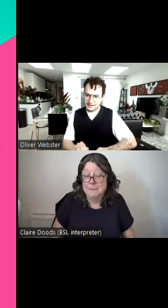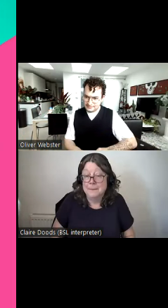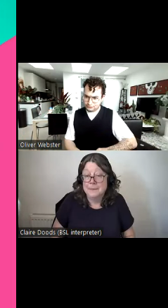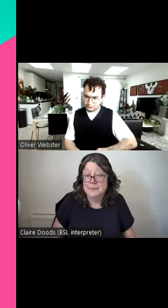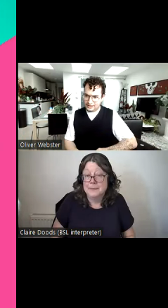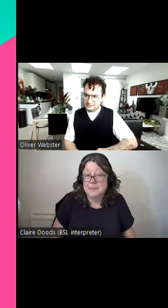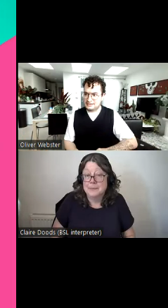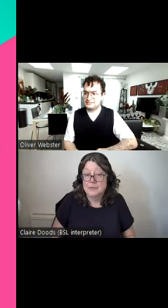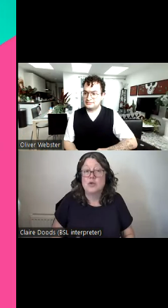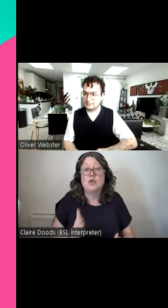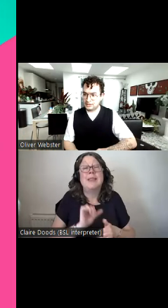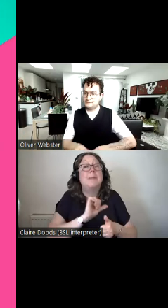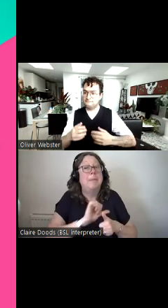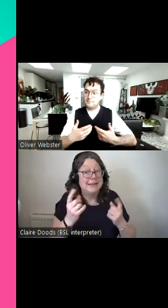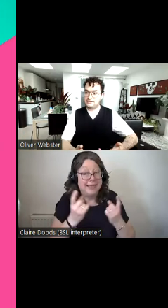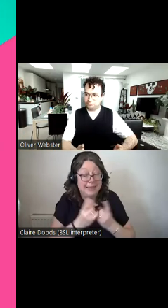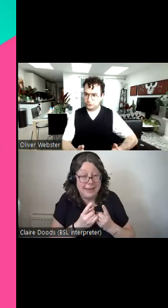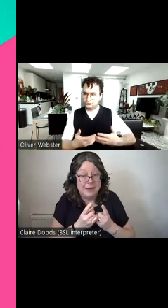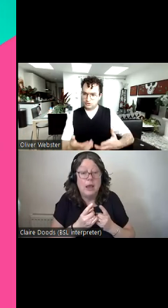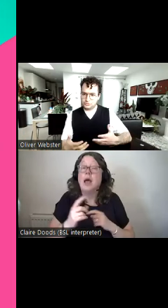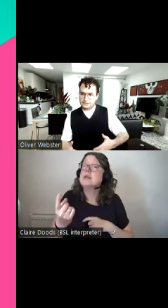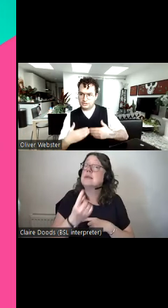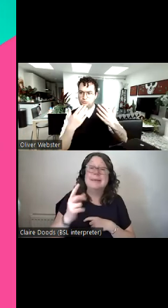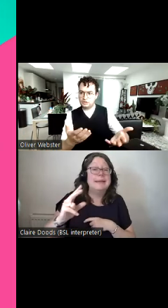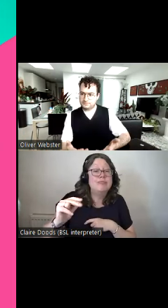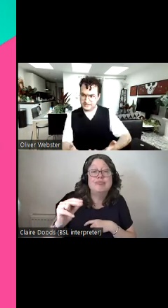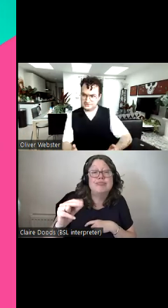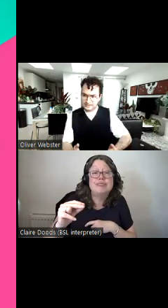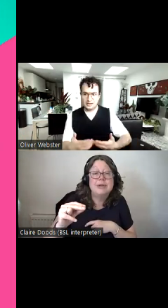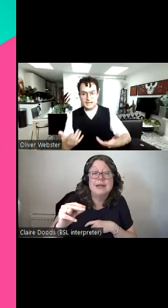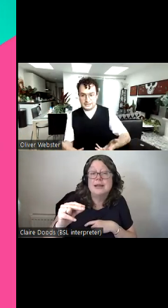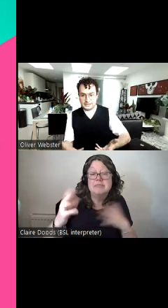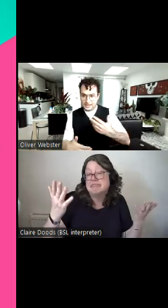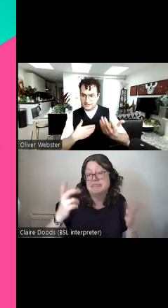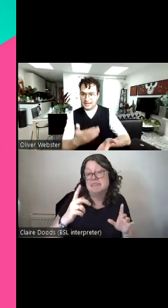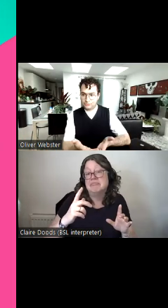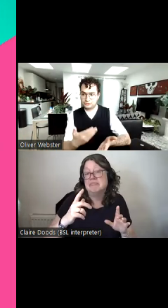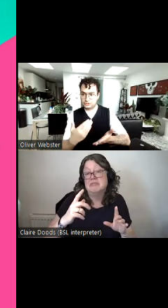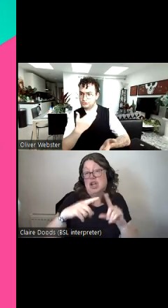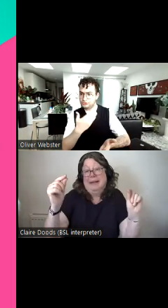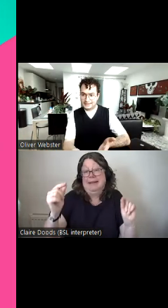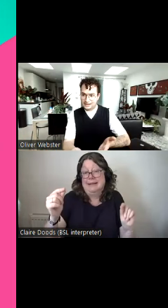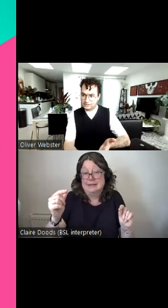Best practice is to subtitle verbatim, representing what is being said, ideally in the language that's used for that language,